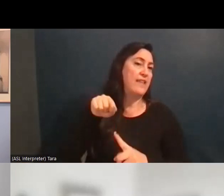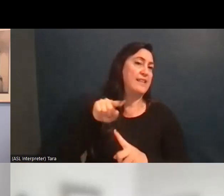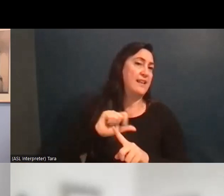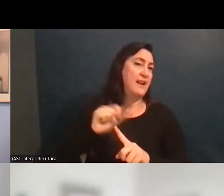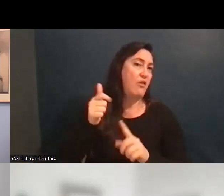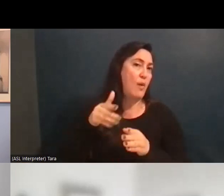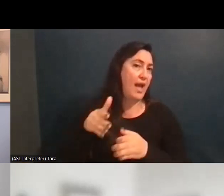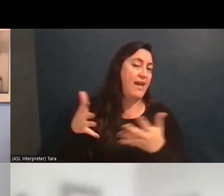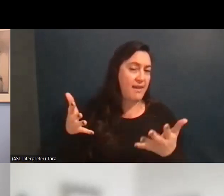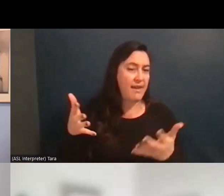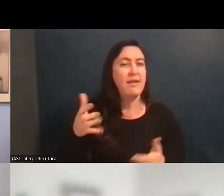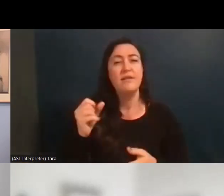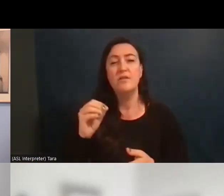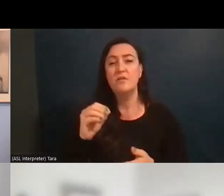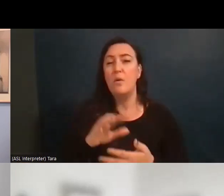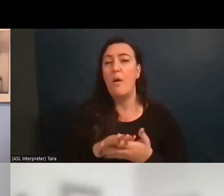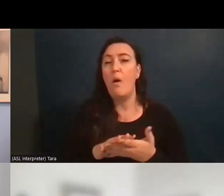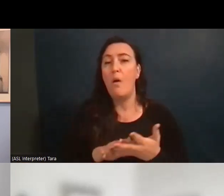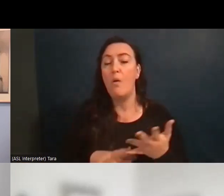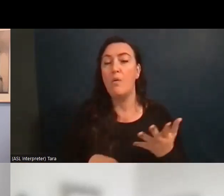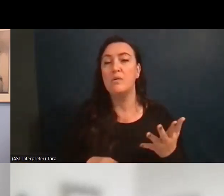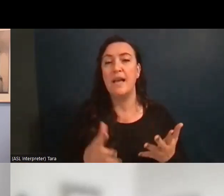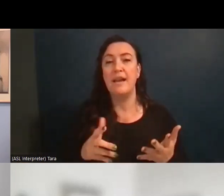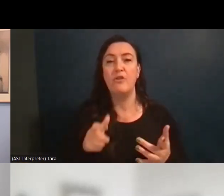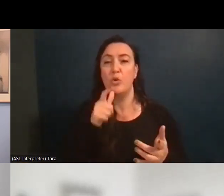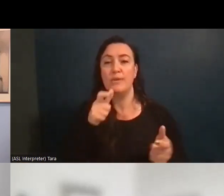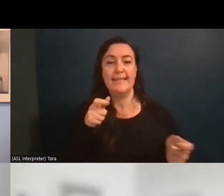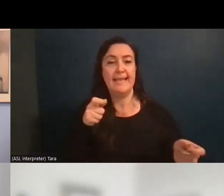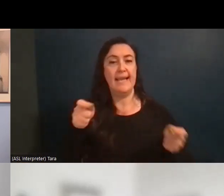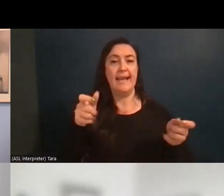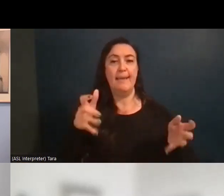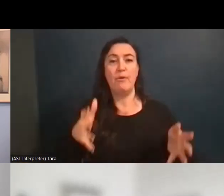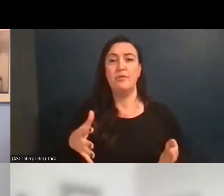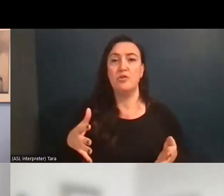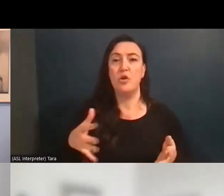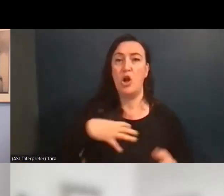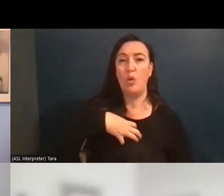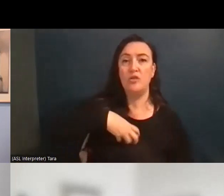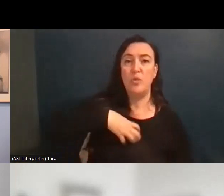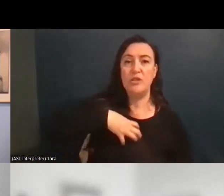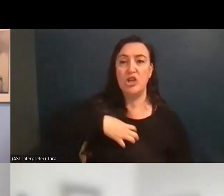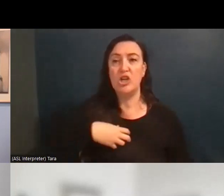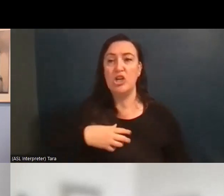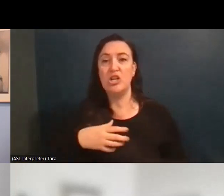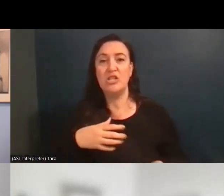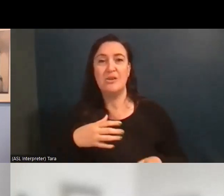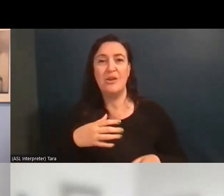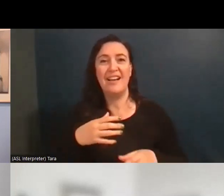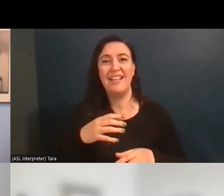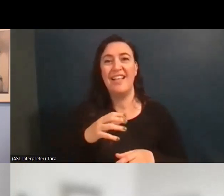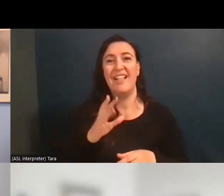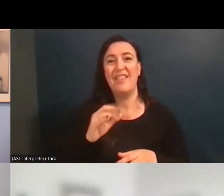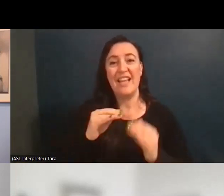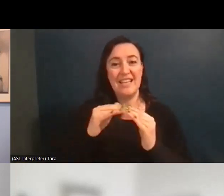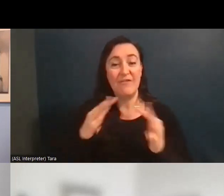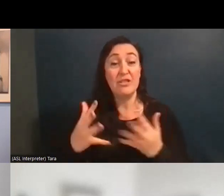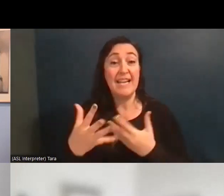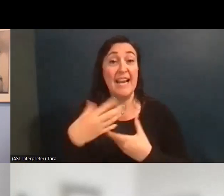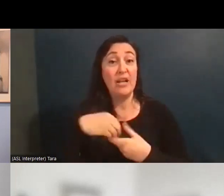So those sort of gatekeepers or code switchers or like that diversity and inclusion on your team can really foster that.